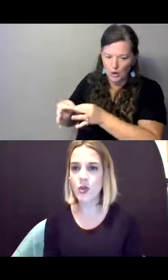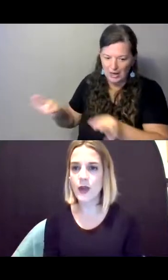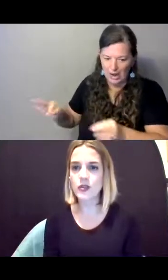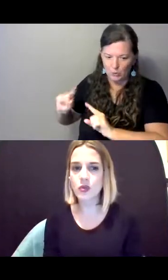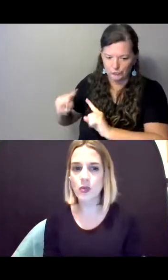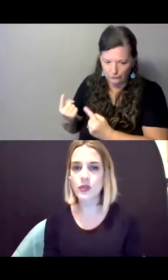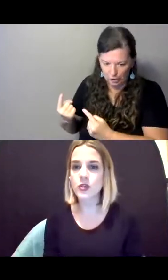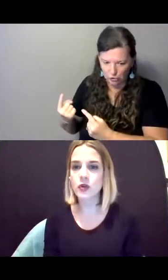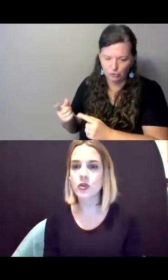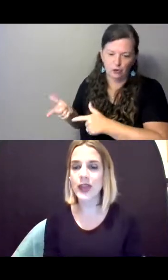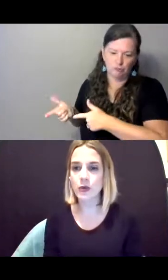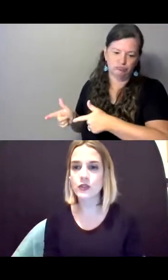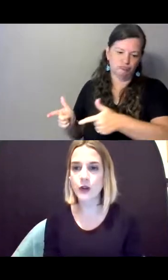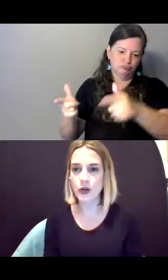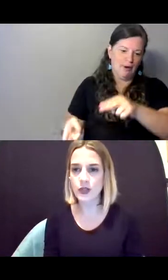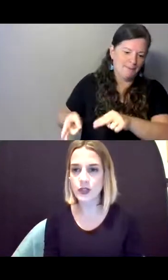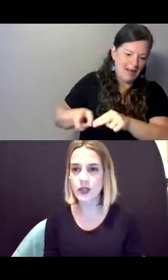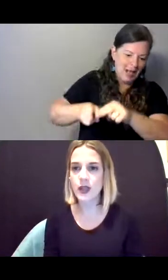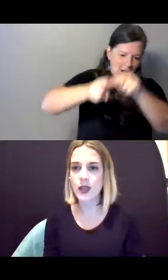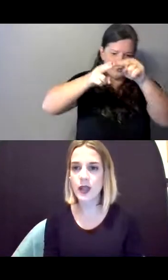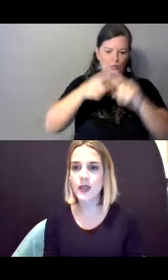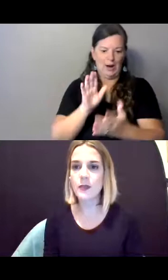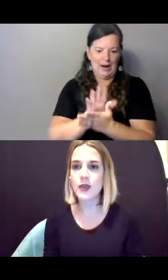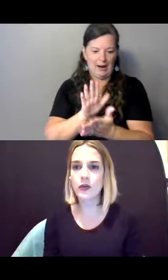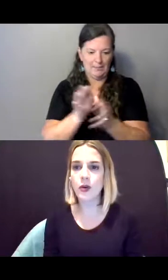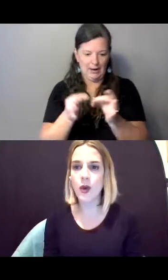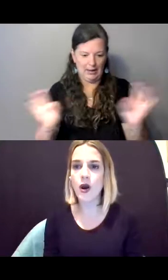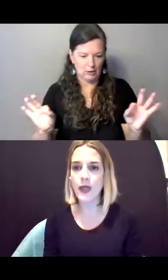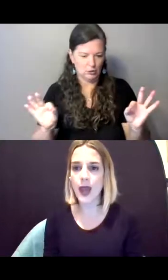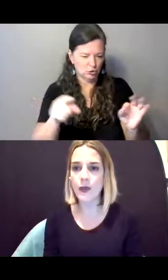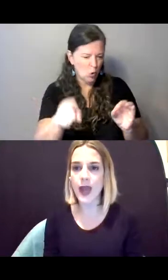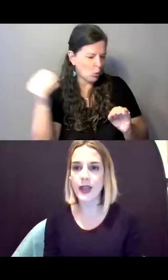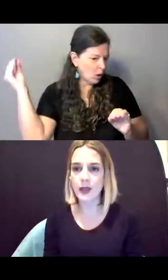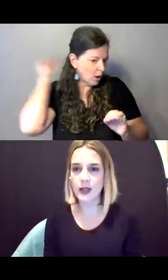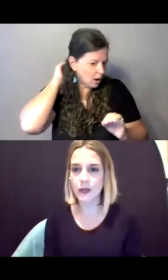You've got to start with the social language first and then build upon that with academic language.